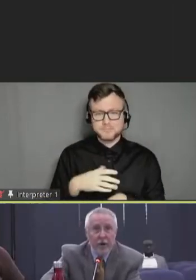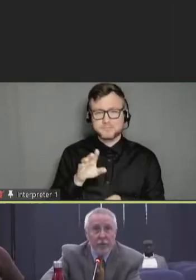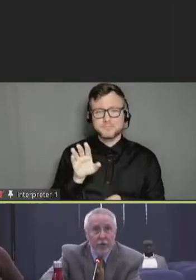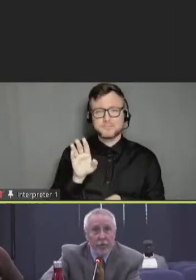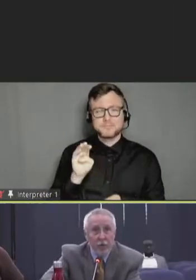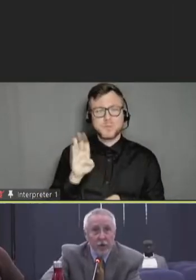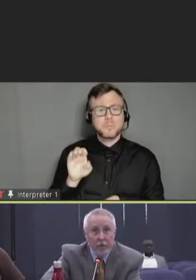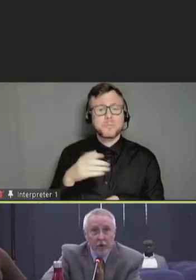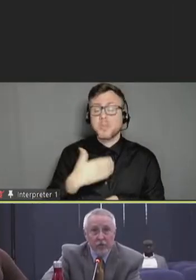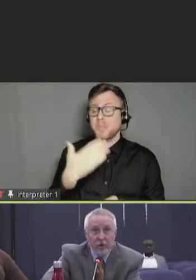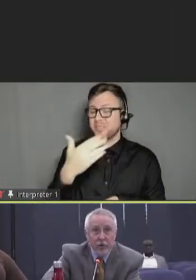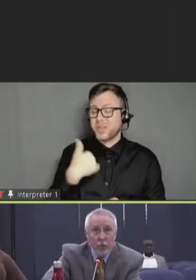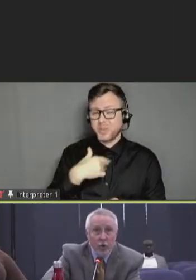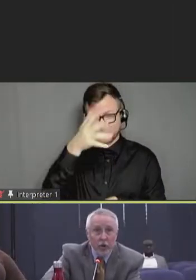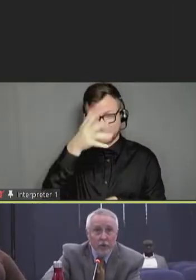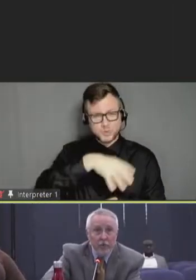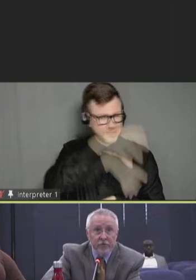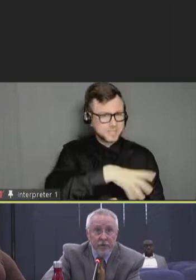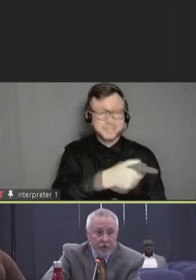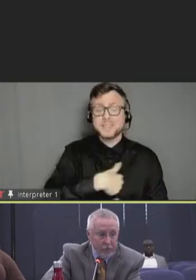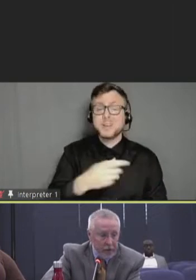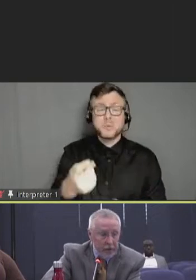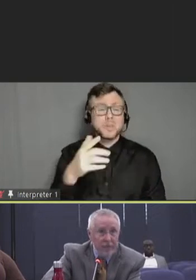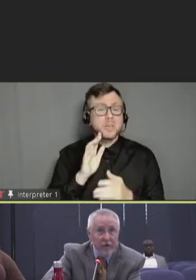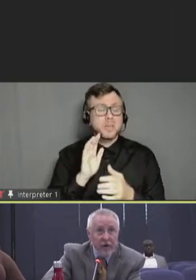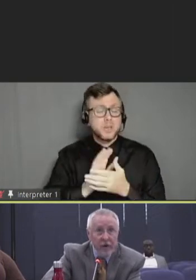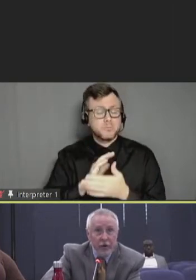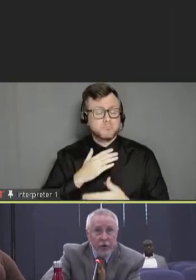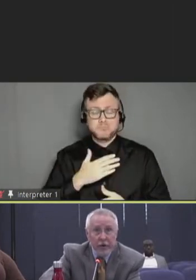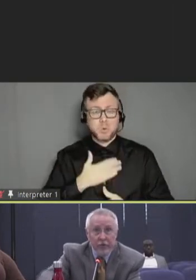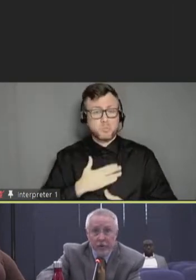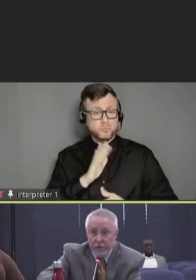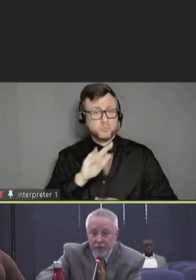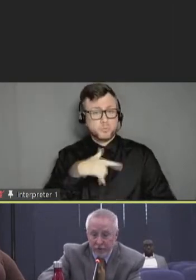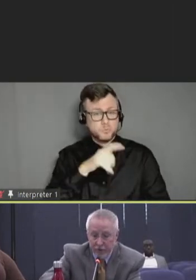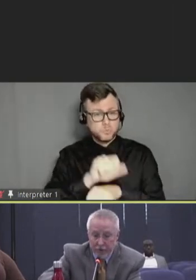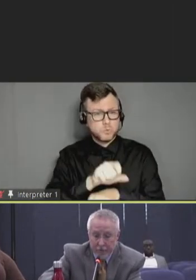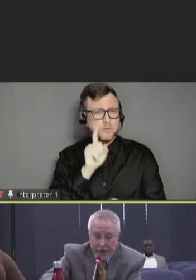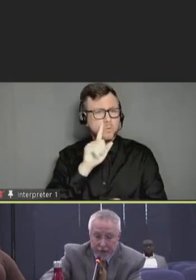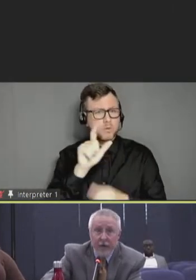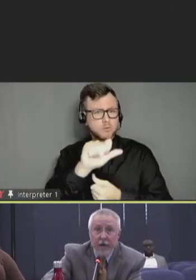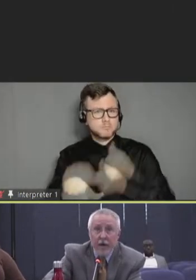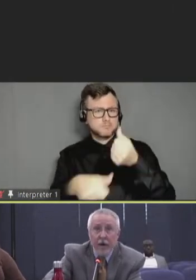We really appreciate the work of the subcommittee and your leadership of that subcommittee.